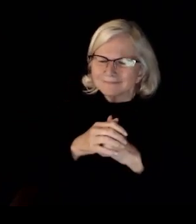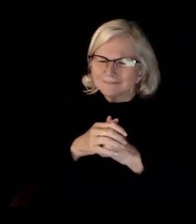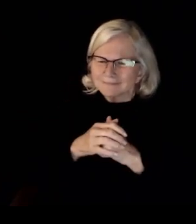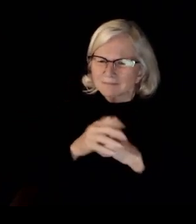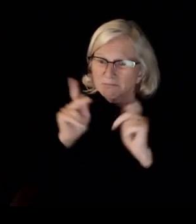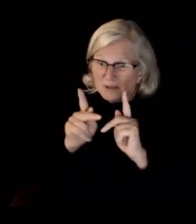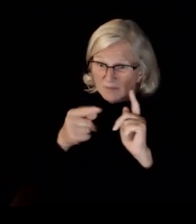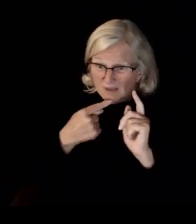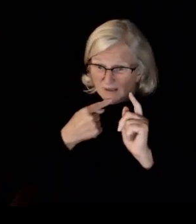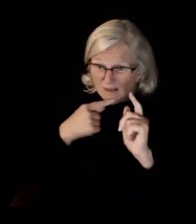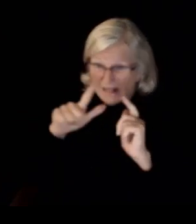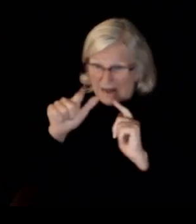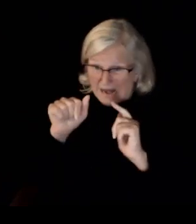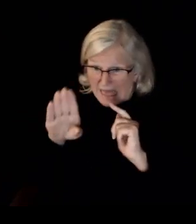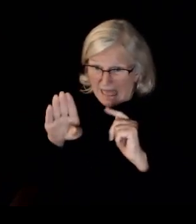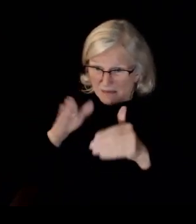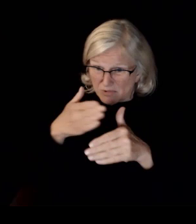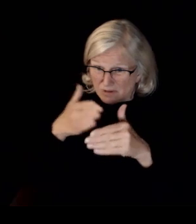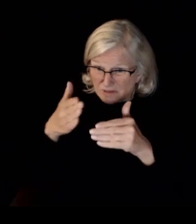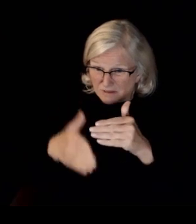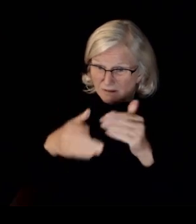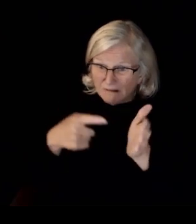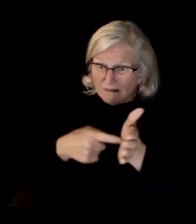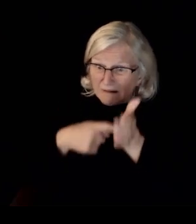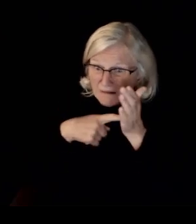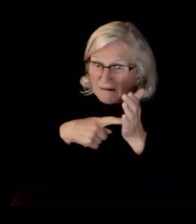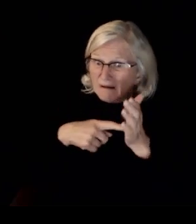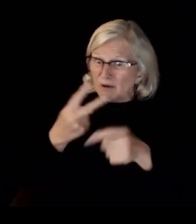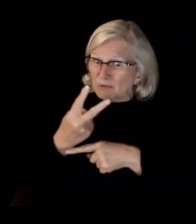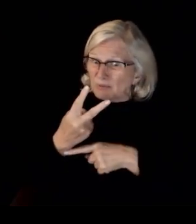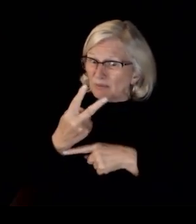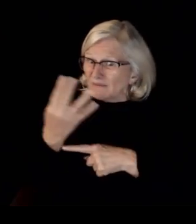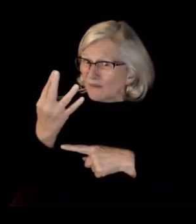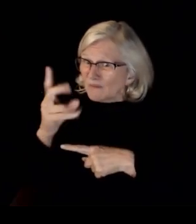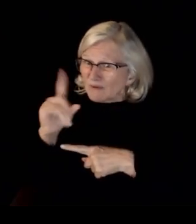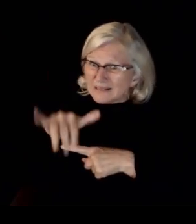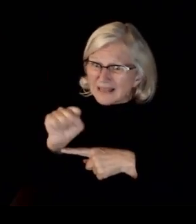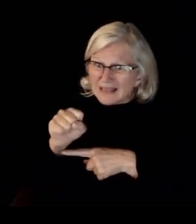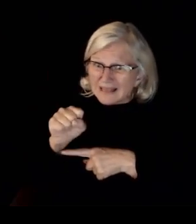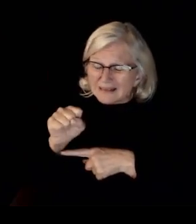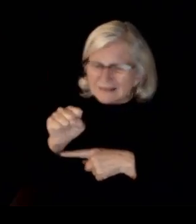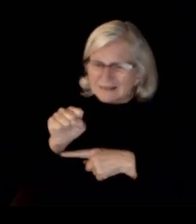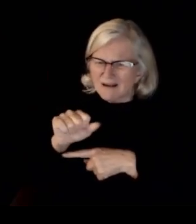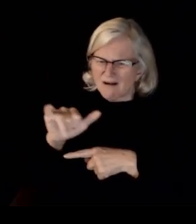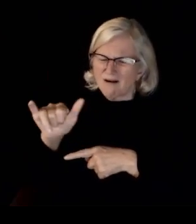and that some labs are concerned about the supplies of instruments and reagents to process